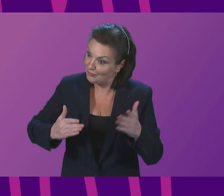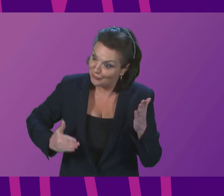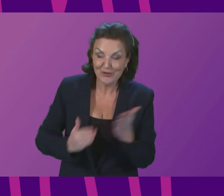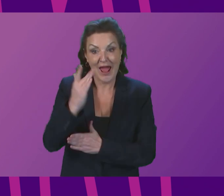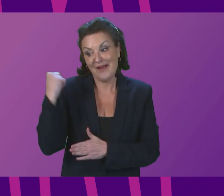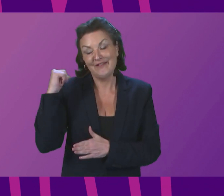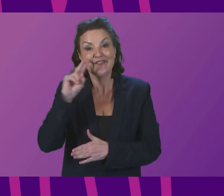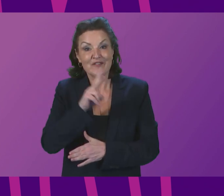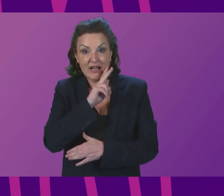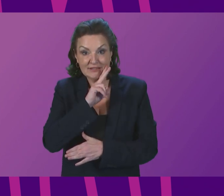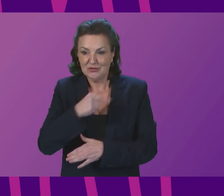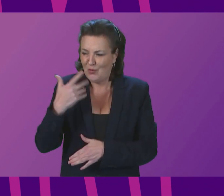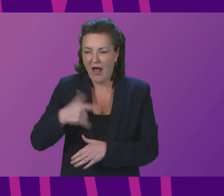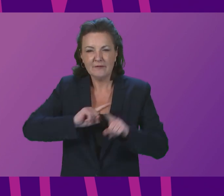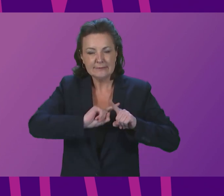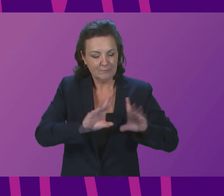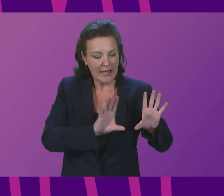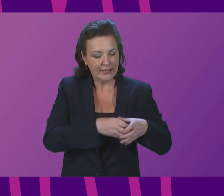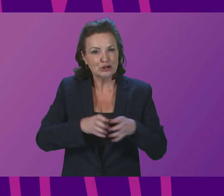We have multi-agency efforts in place to provide support.